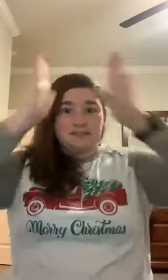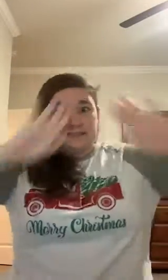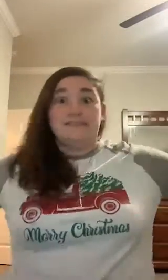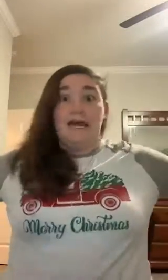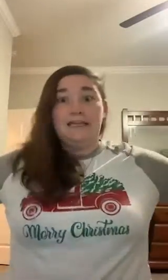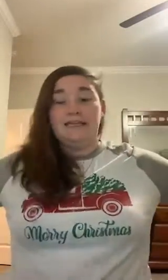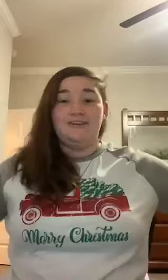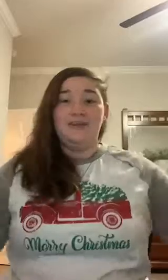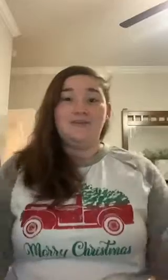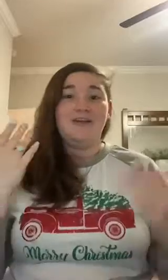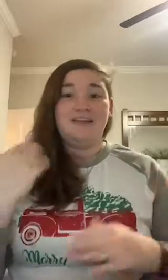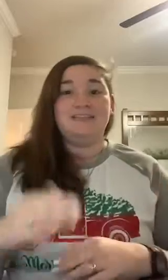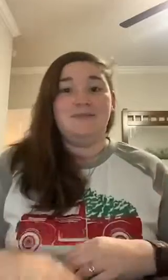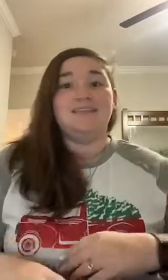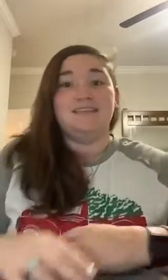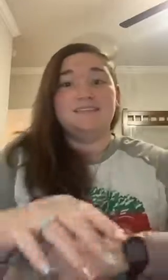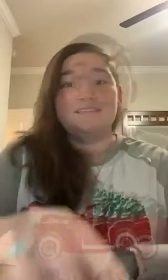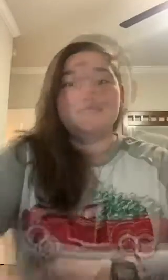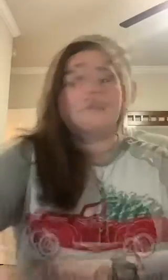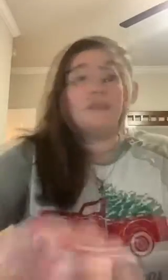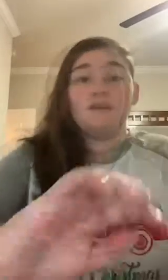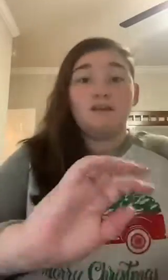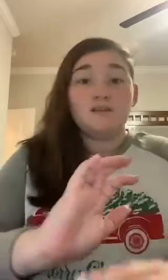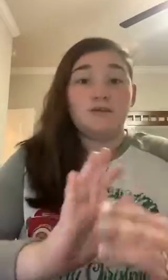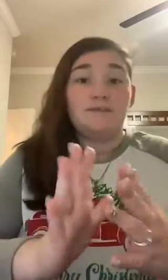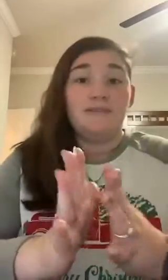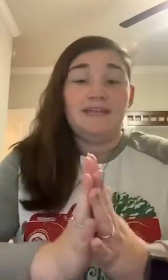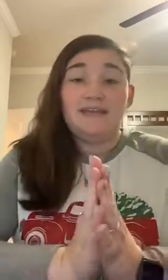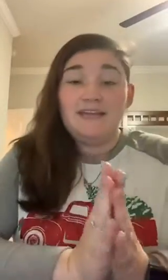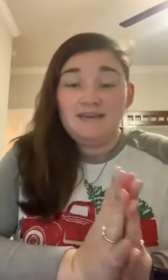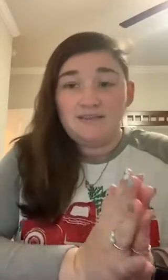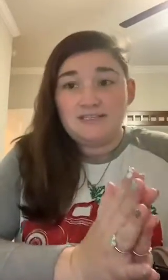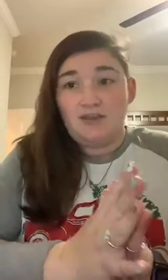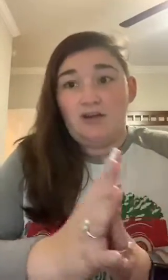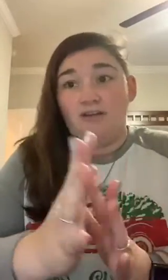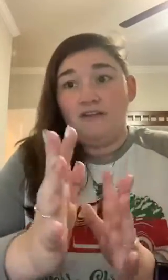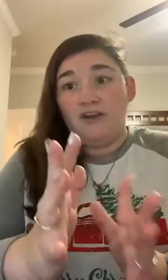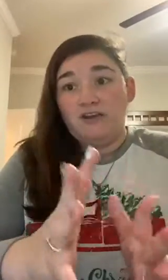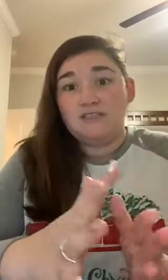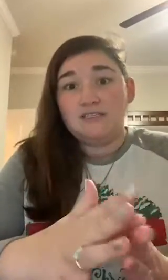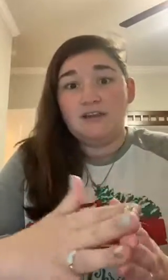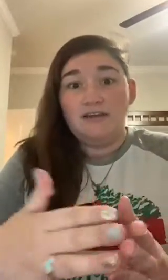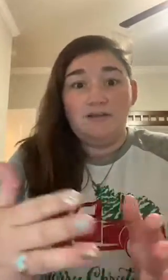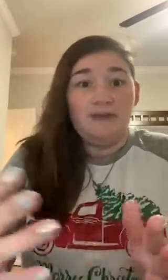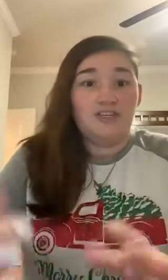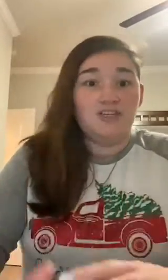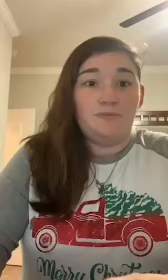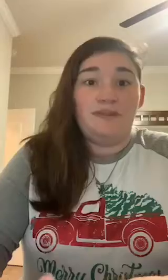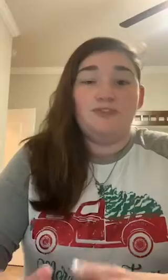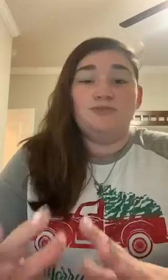"silent" you know it needs to make sense. so at the beginning of the song there's um instrumentals